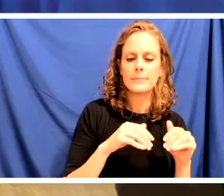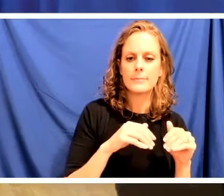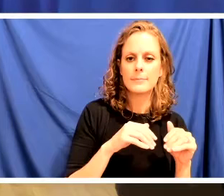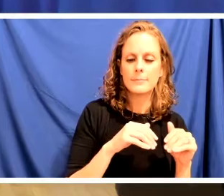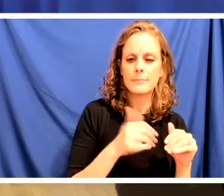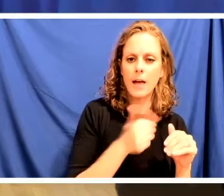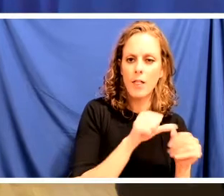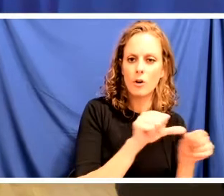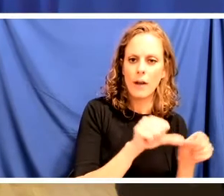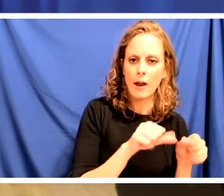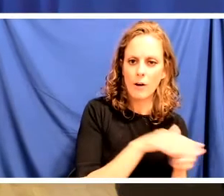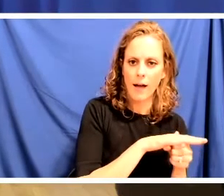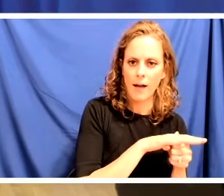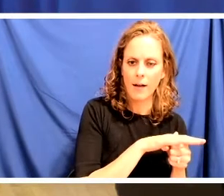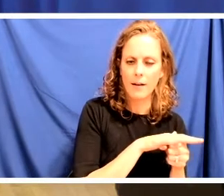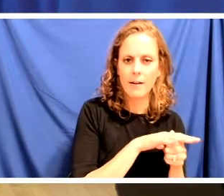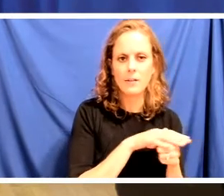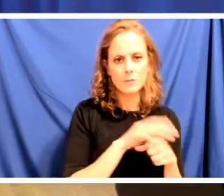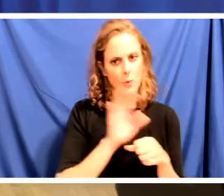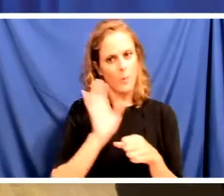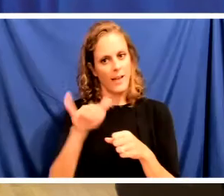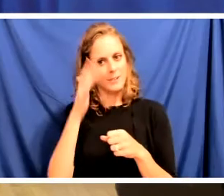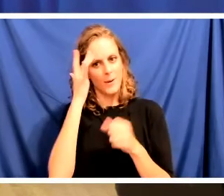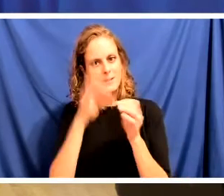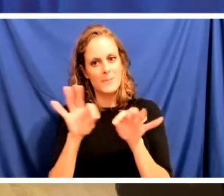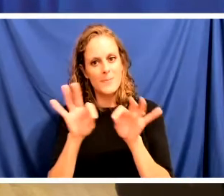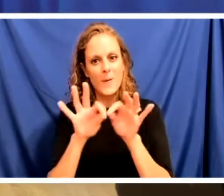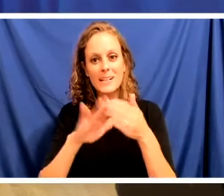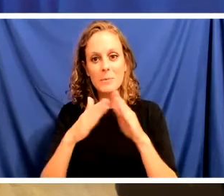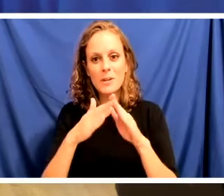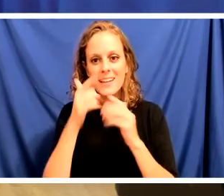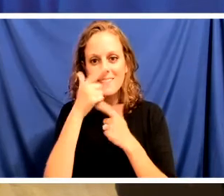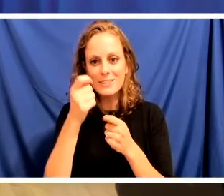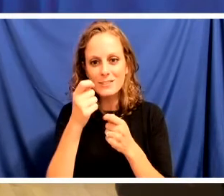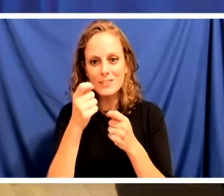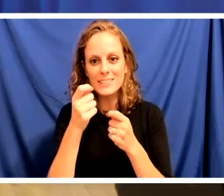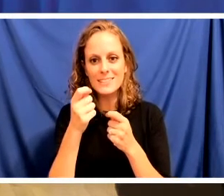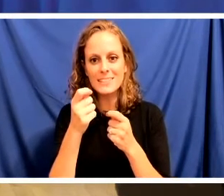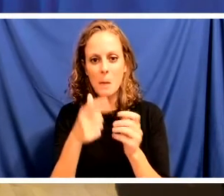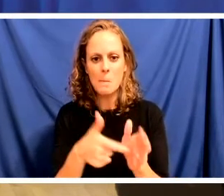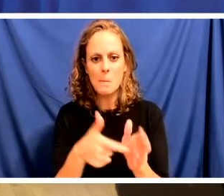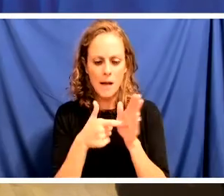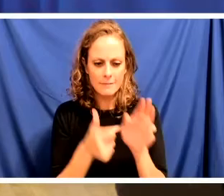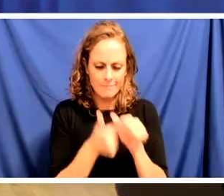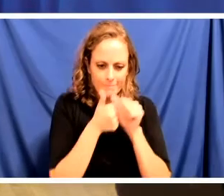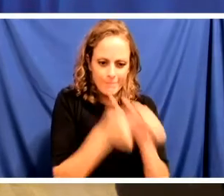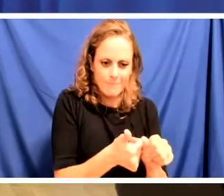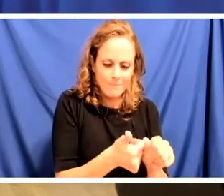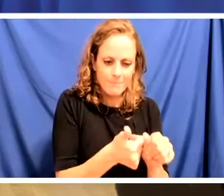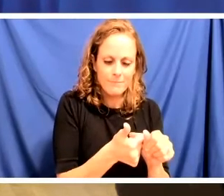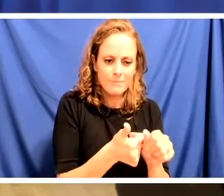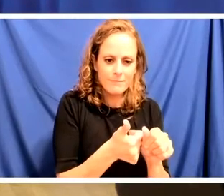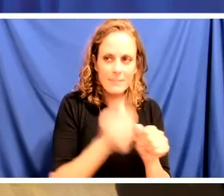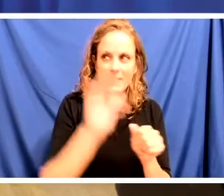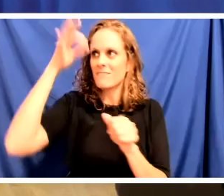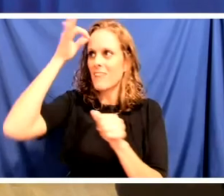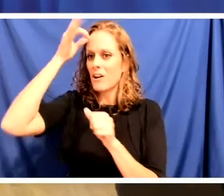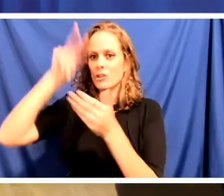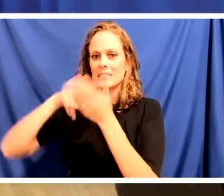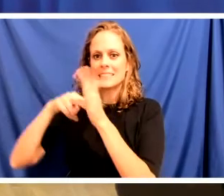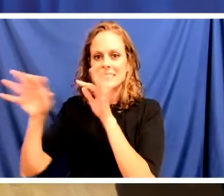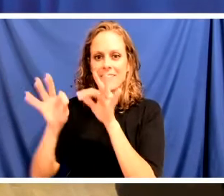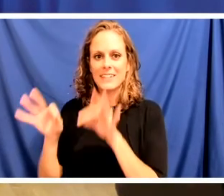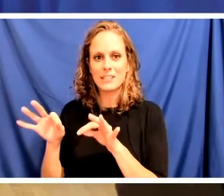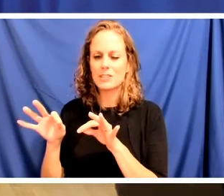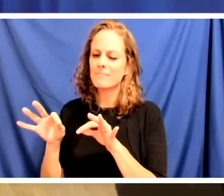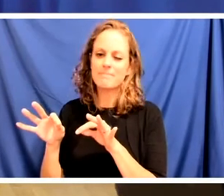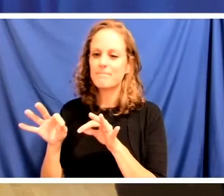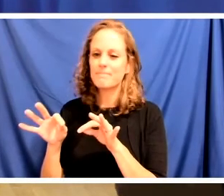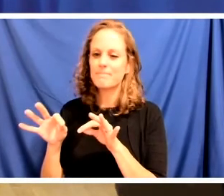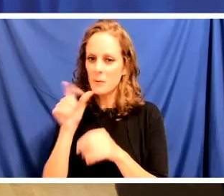Consideration of a community of interest doesn't have to follow kind of the strictness of the federal definition yeah that's a really good point and.